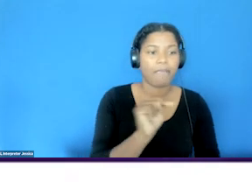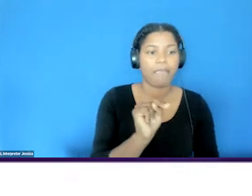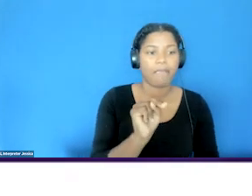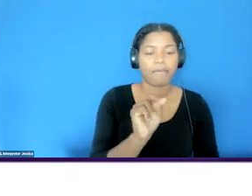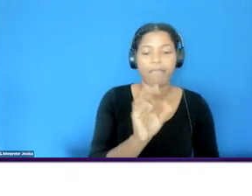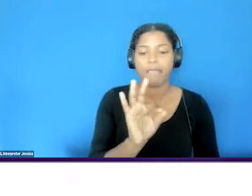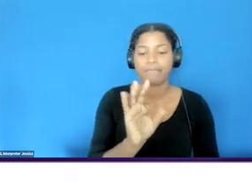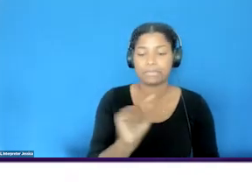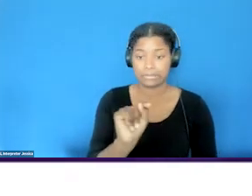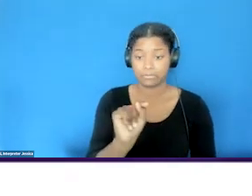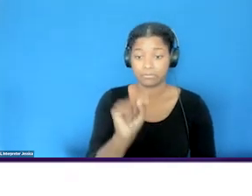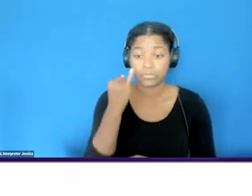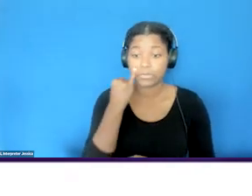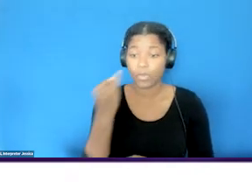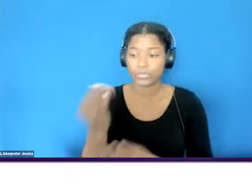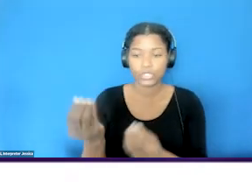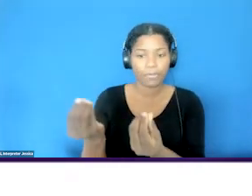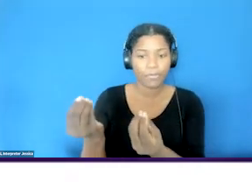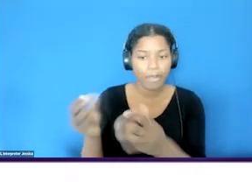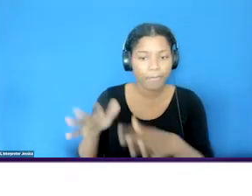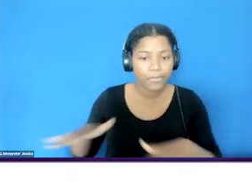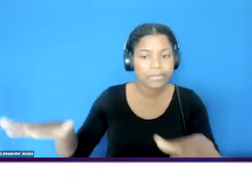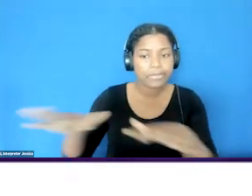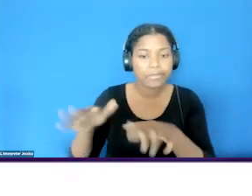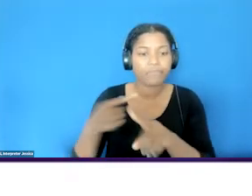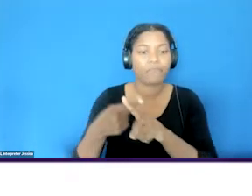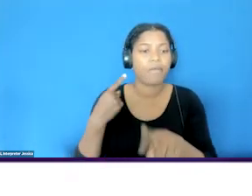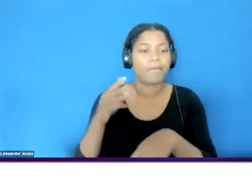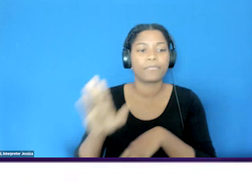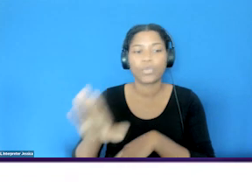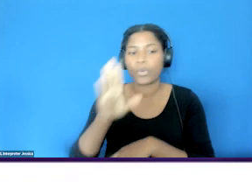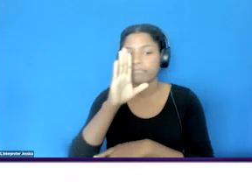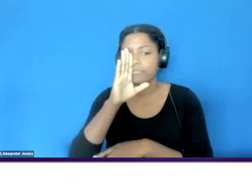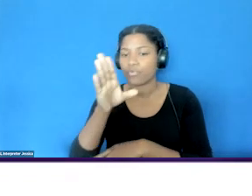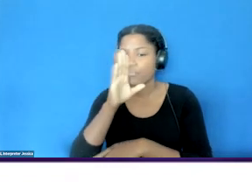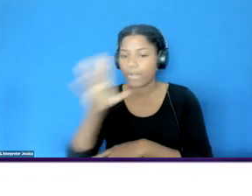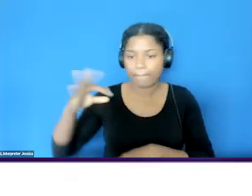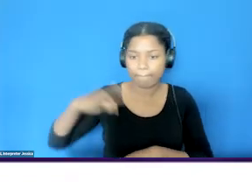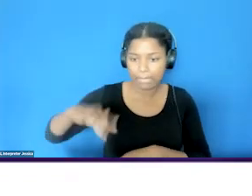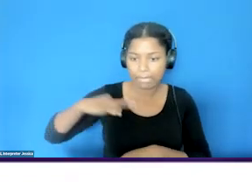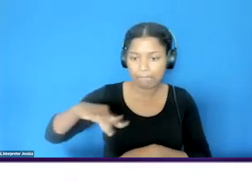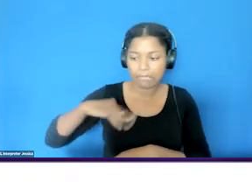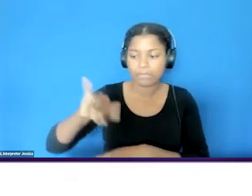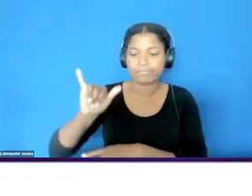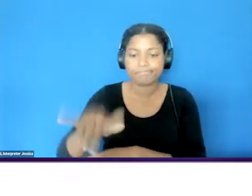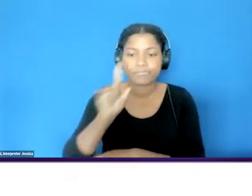Now, if we were acquiring property or services for NSF's direct benefit, that is what will be considered a contract.